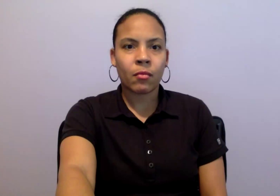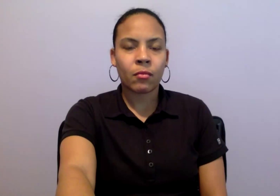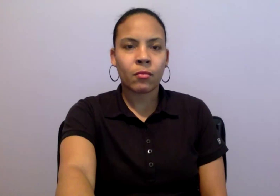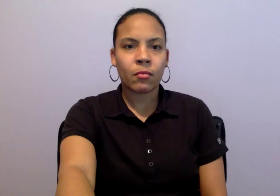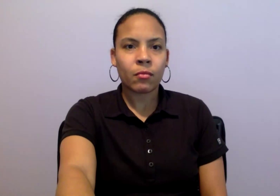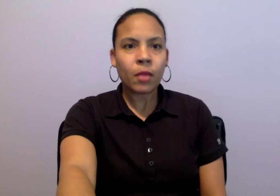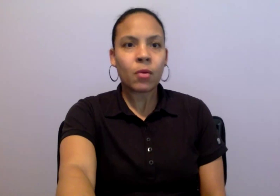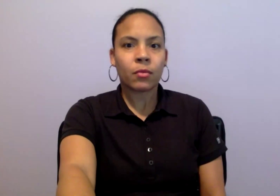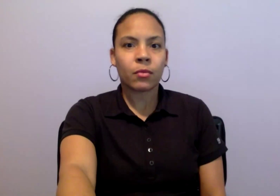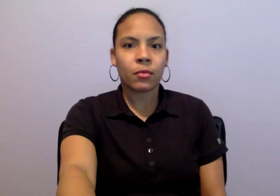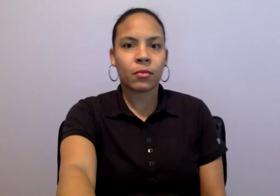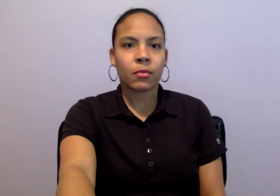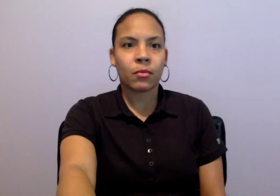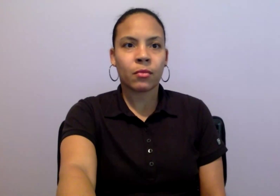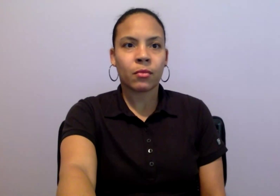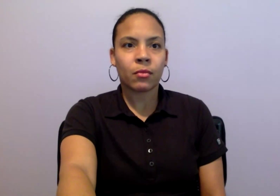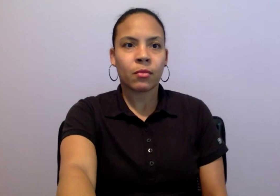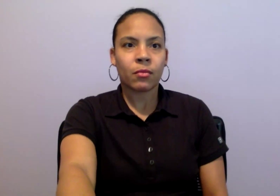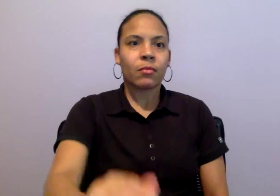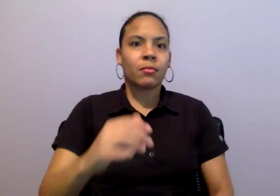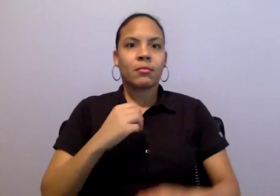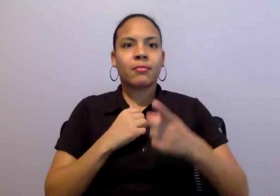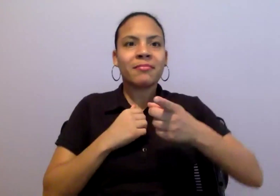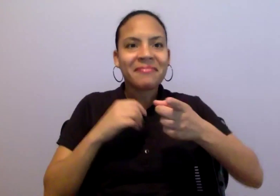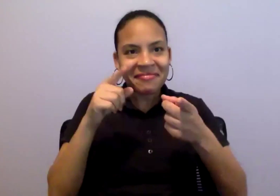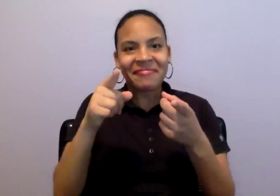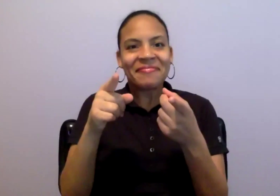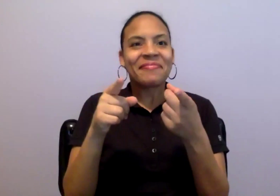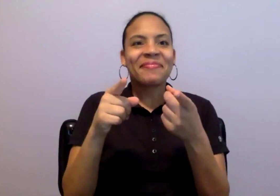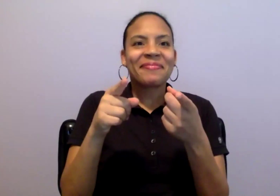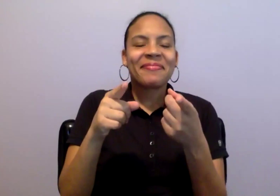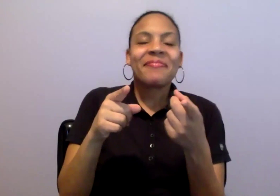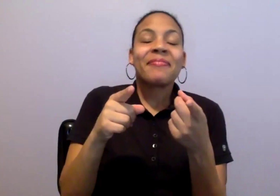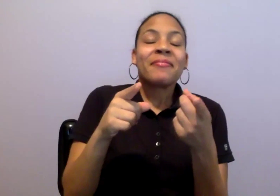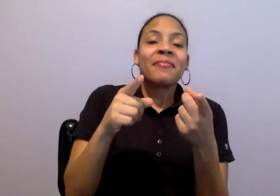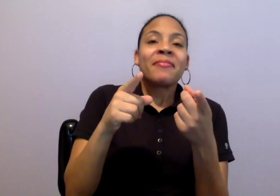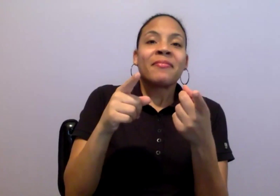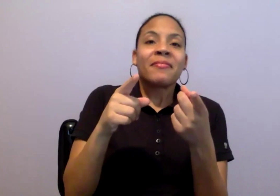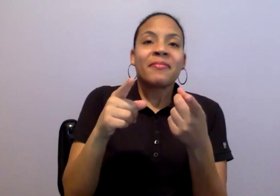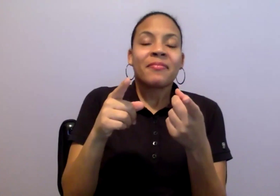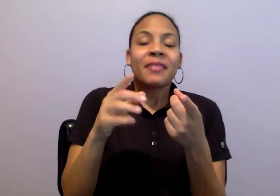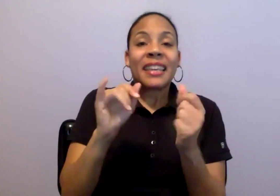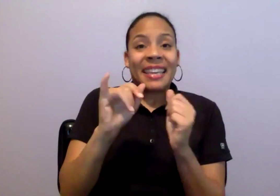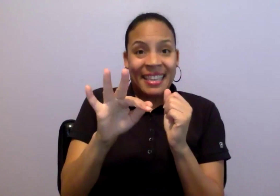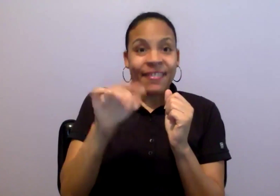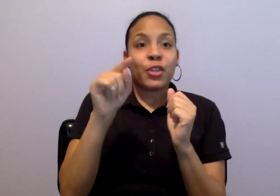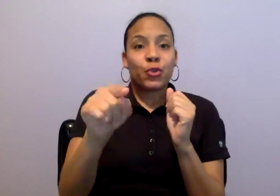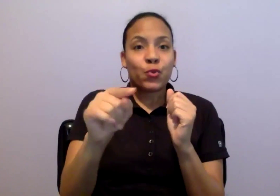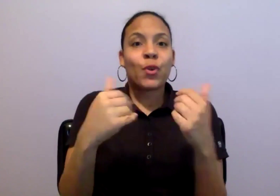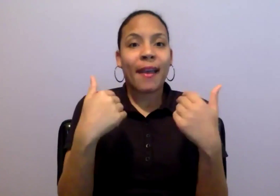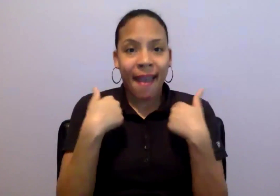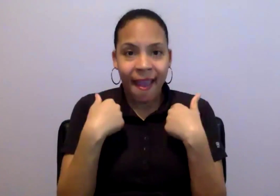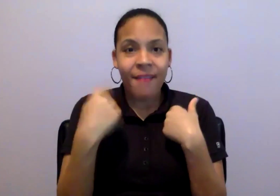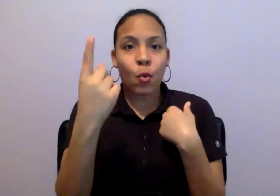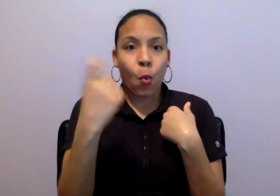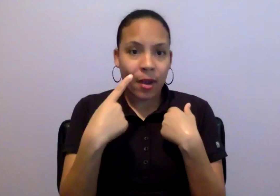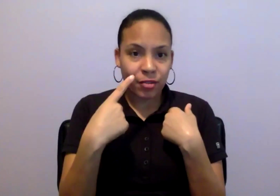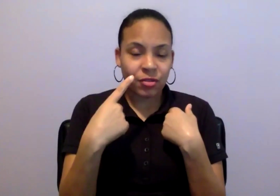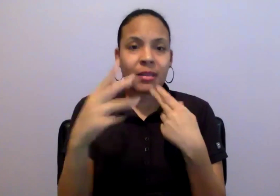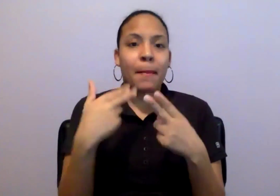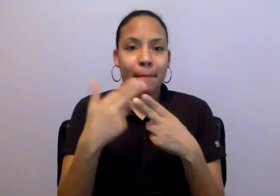outside of what the artist themselves can provide. So, if you have a question about it,